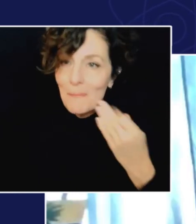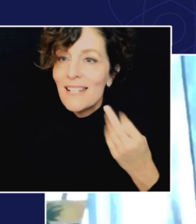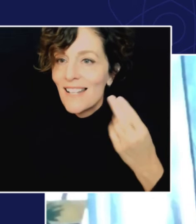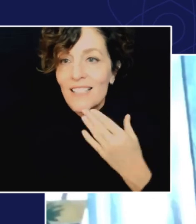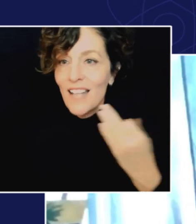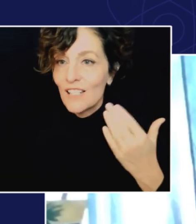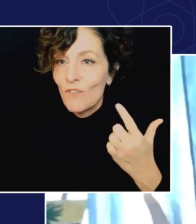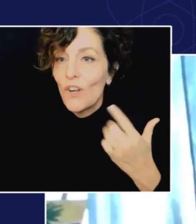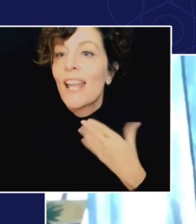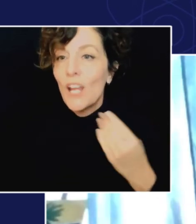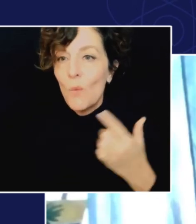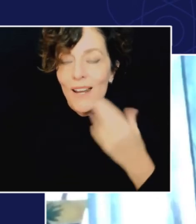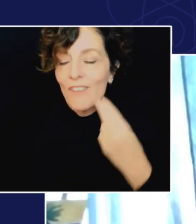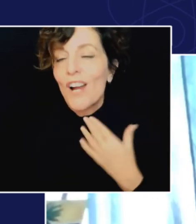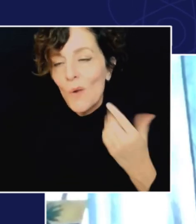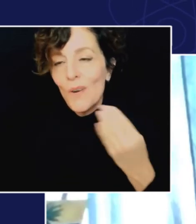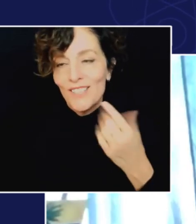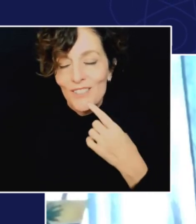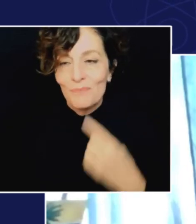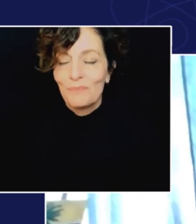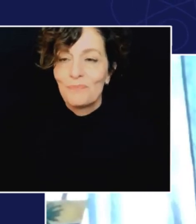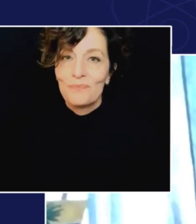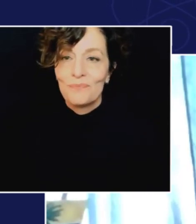and that I will be successful in whatever I want to do.